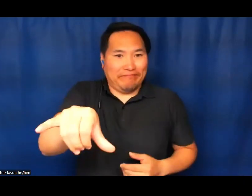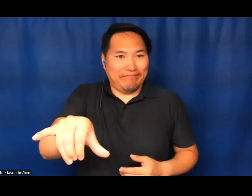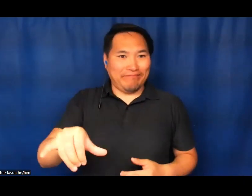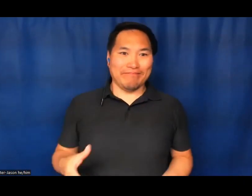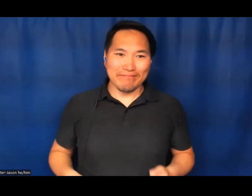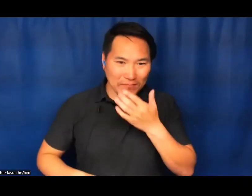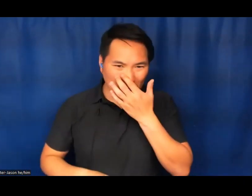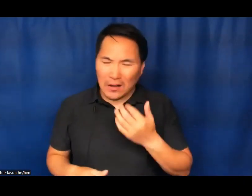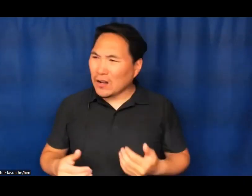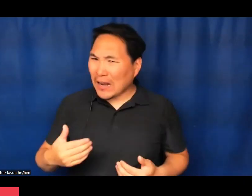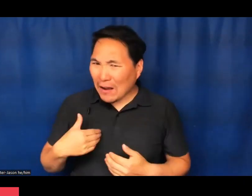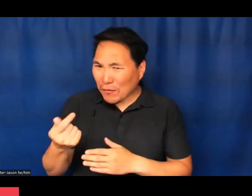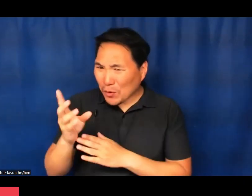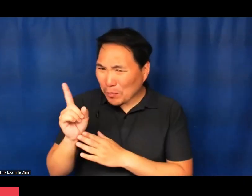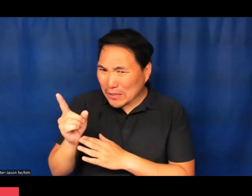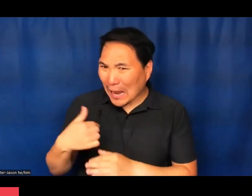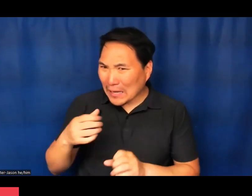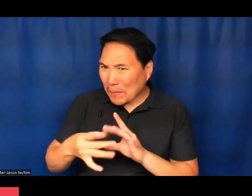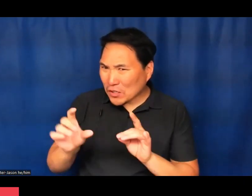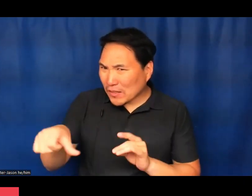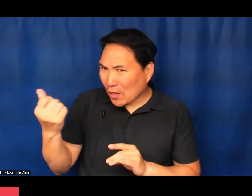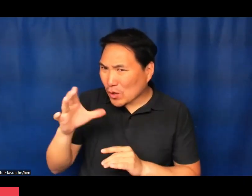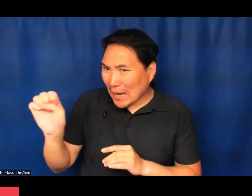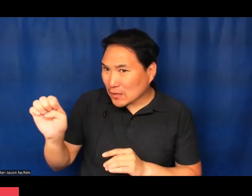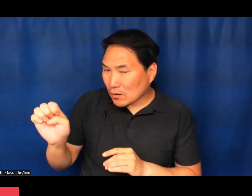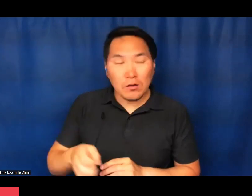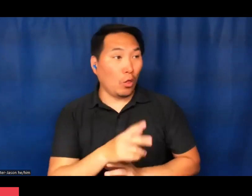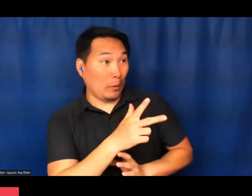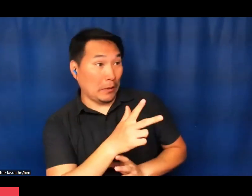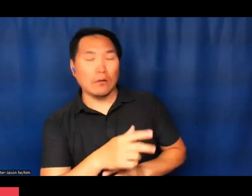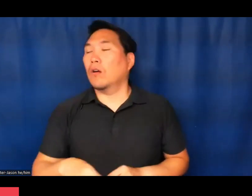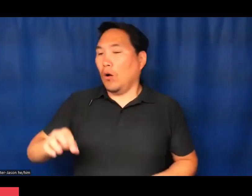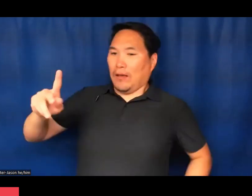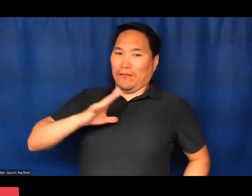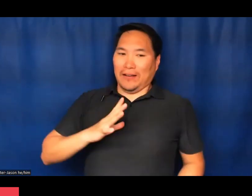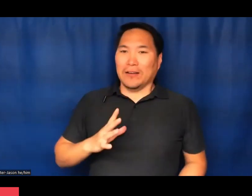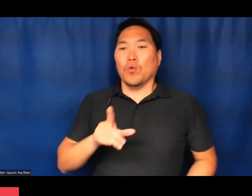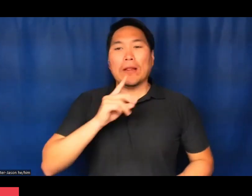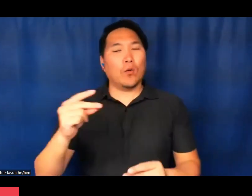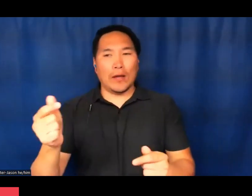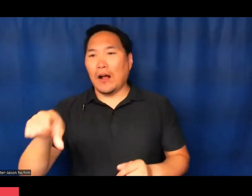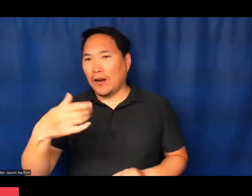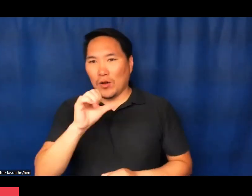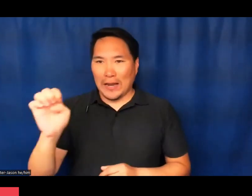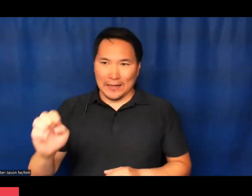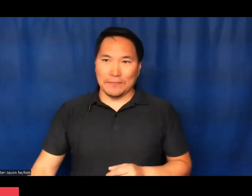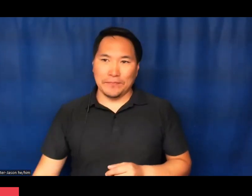I have couple of seconds to mention the other case? 3 minutes. So let me just mention really quickly another case that's on my radar screen.